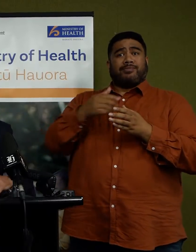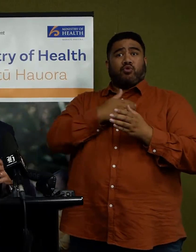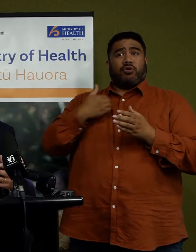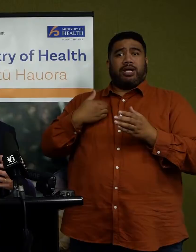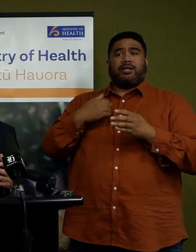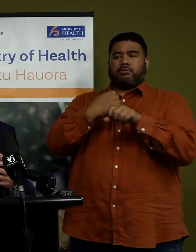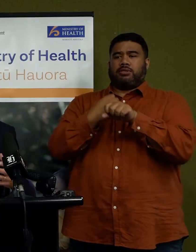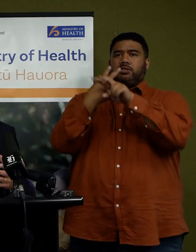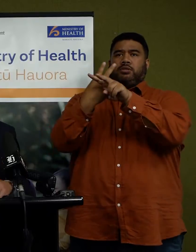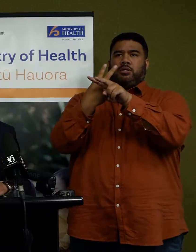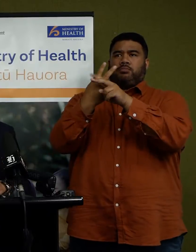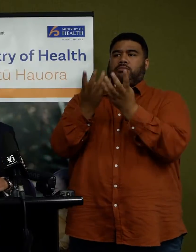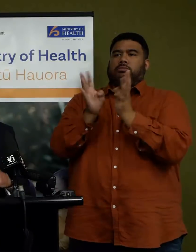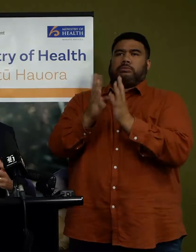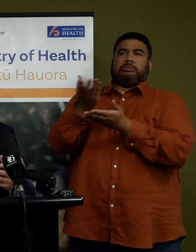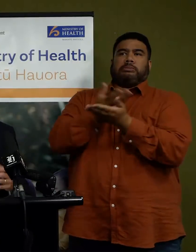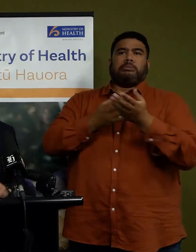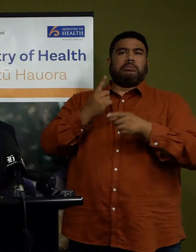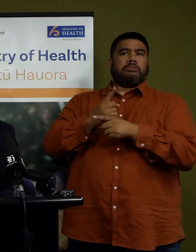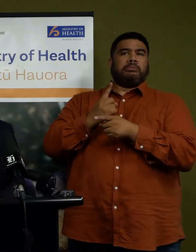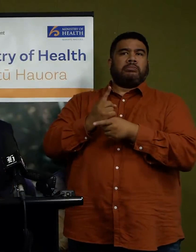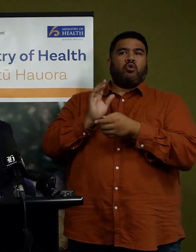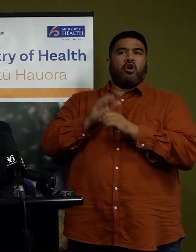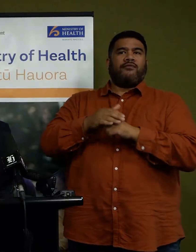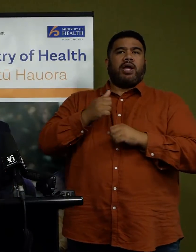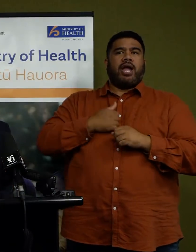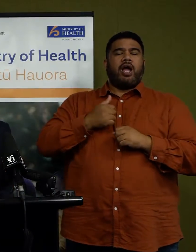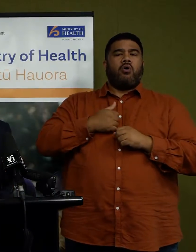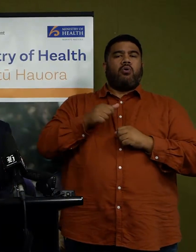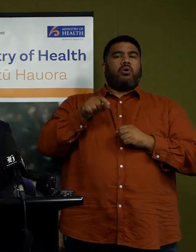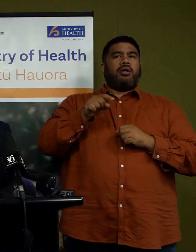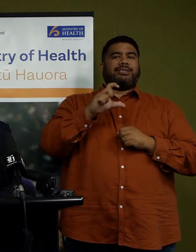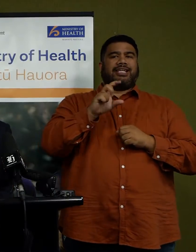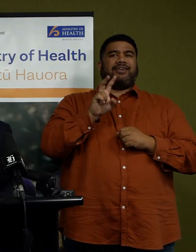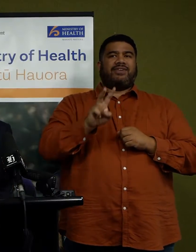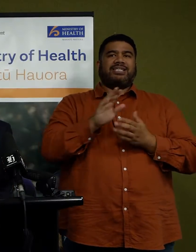to give us further advice on the case definition. So we're looking through the advice we've heard from them.